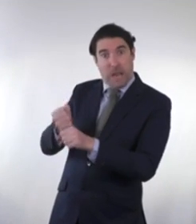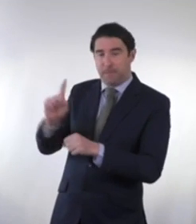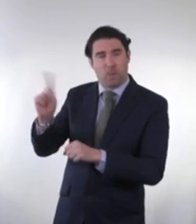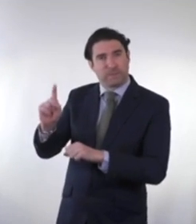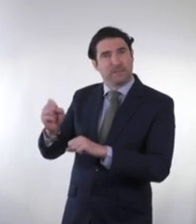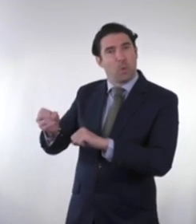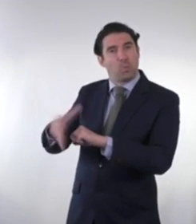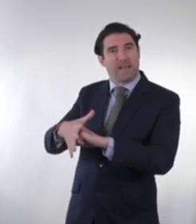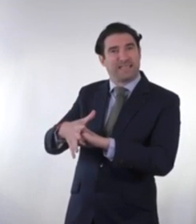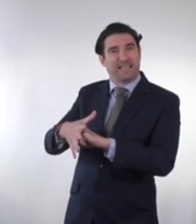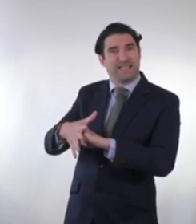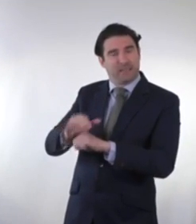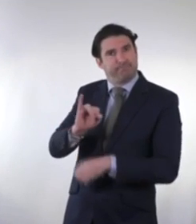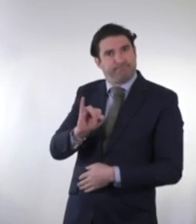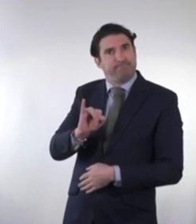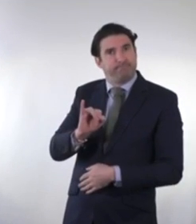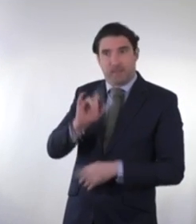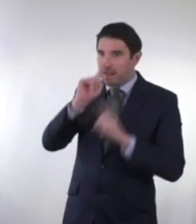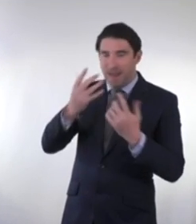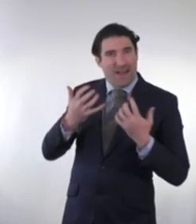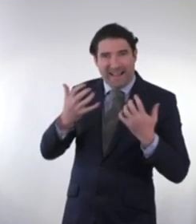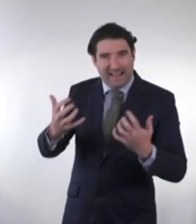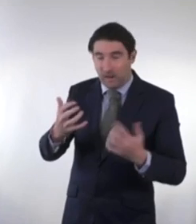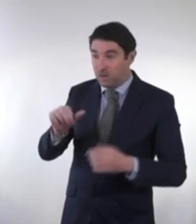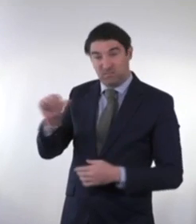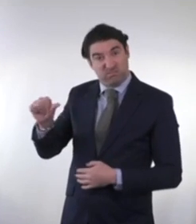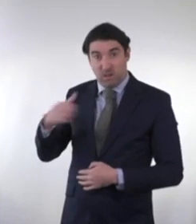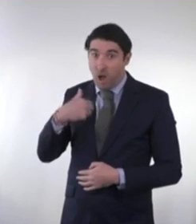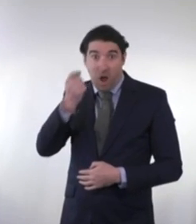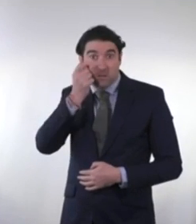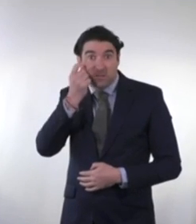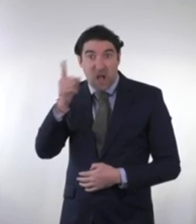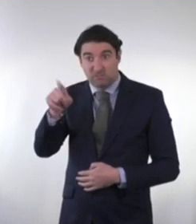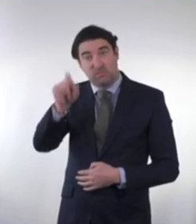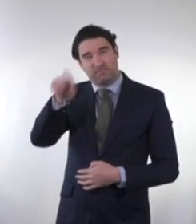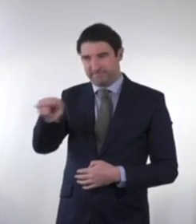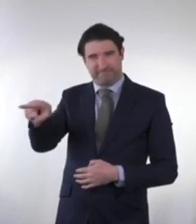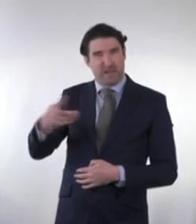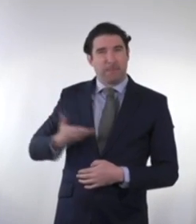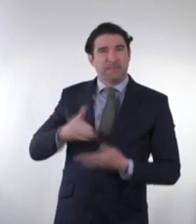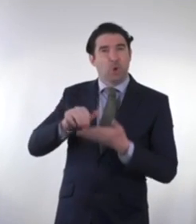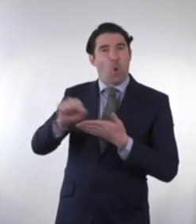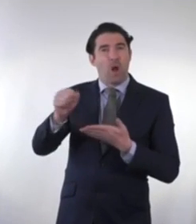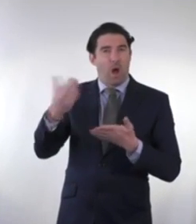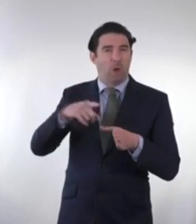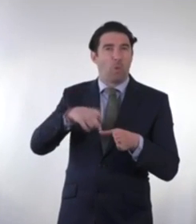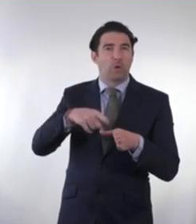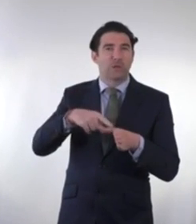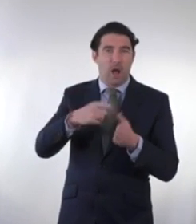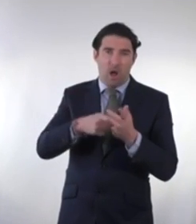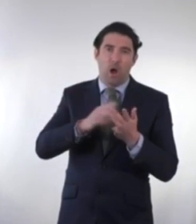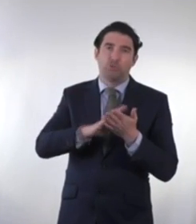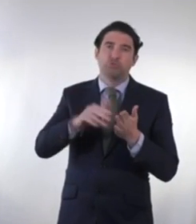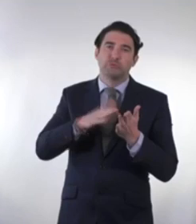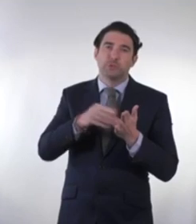Janet Daby (Lewisham East) (Lab) [V] The hospitality sector has already suffered hugely